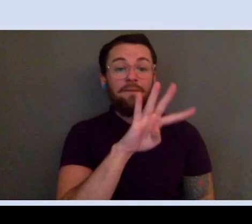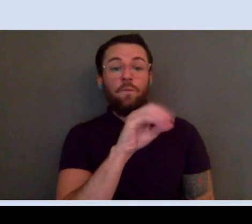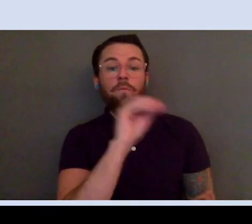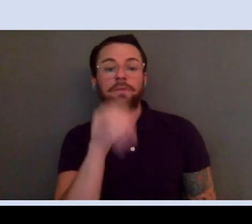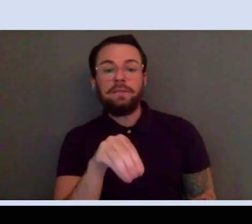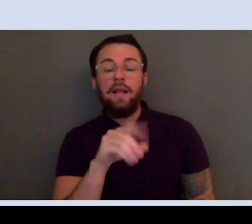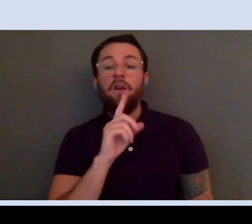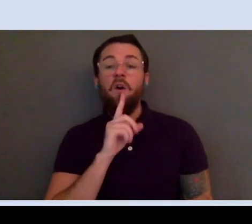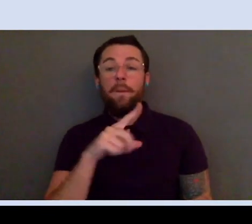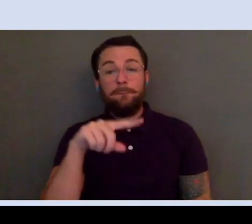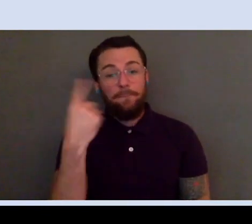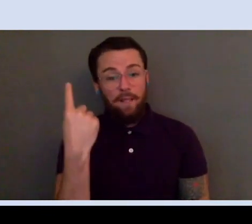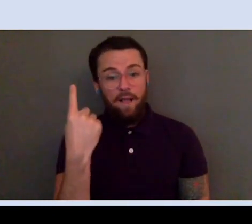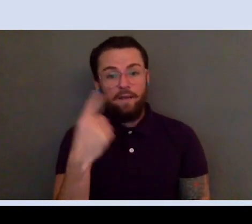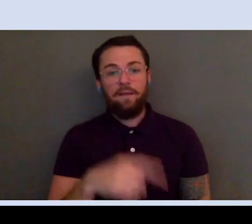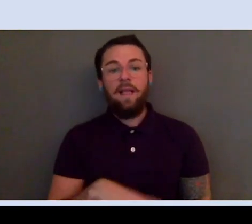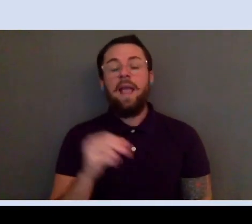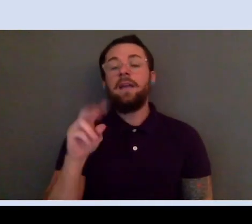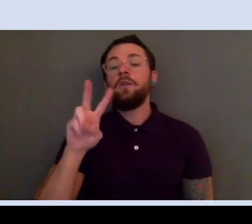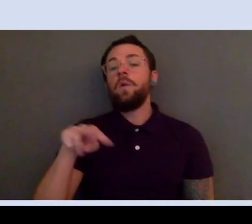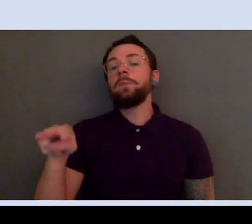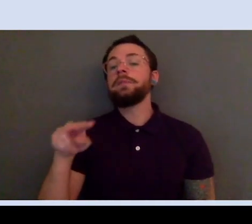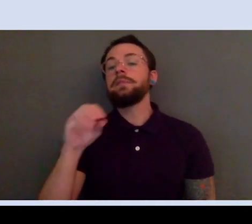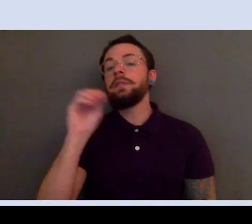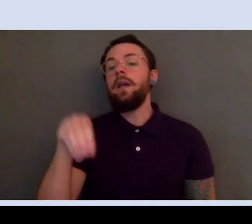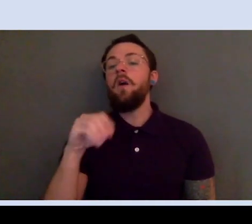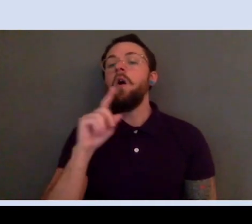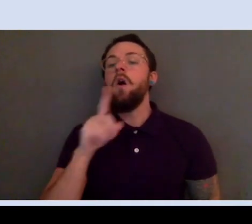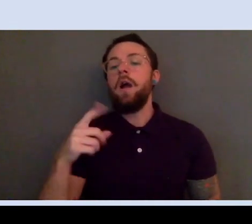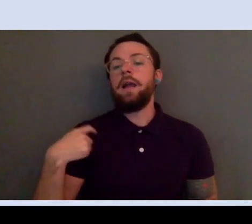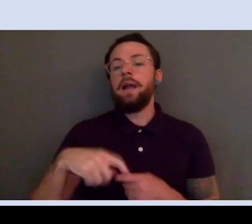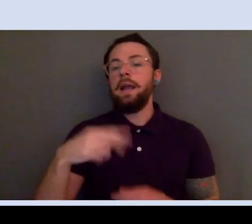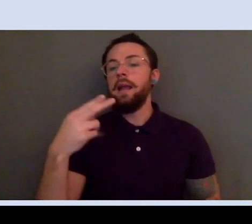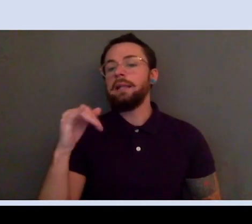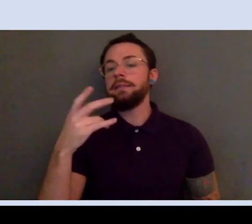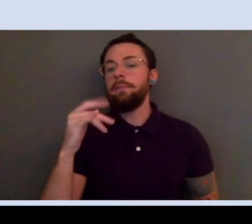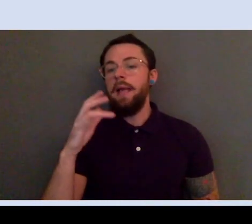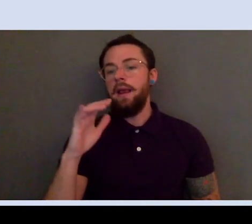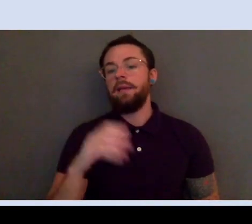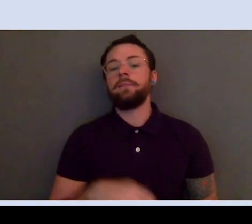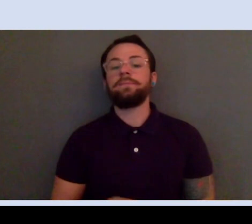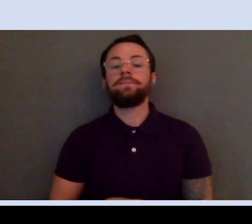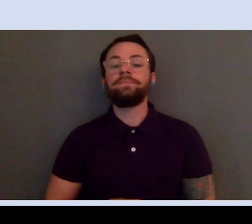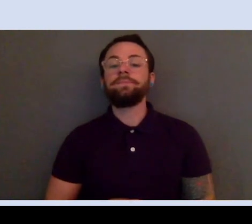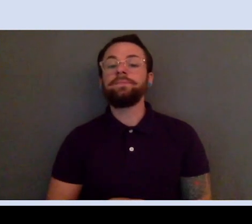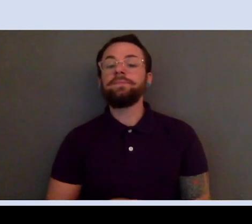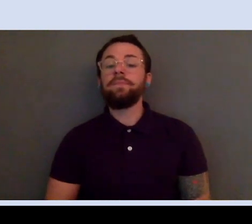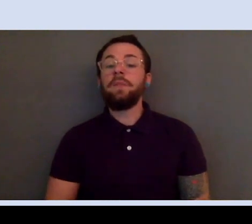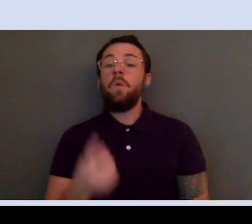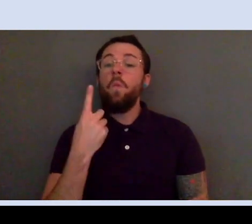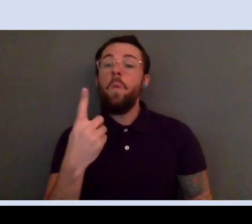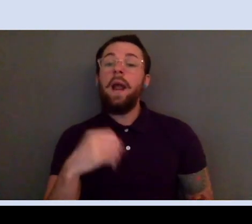Now, of that 40 percent of homeless youth who are transgender or gay, 62 percent are